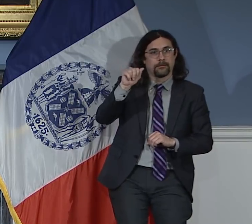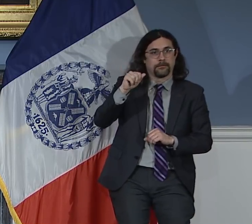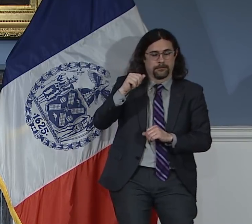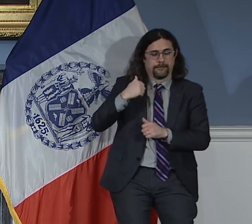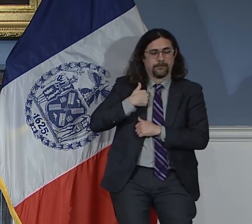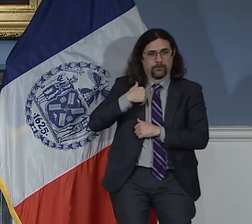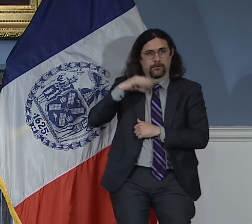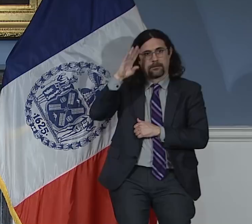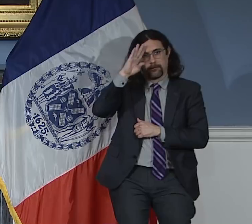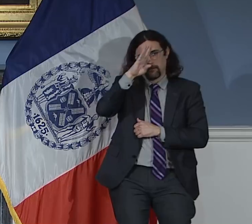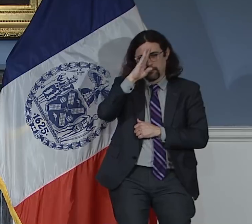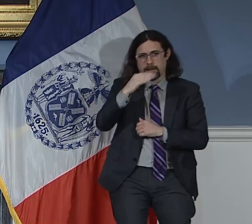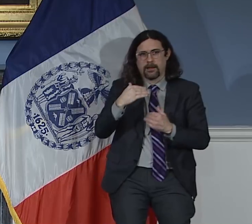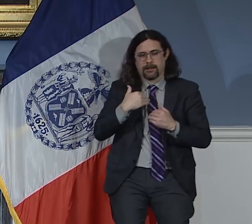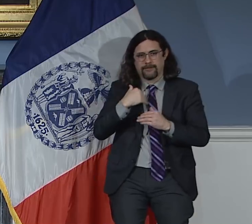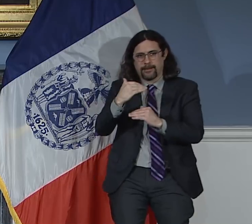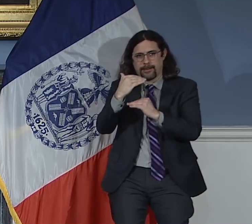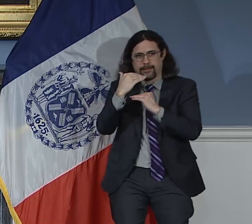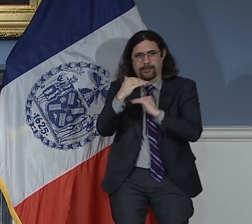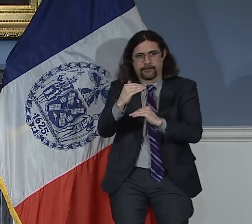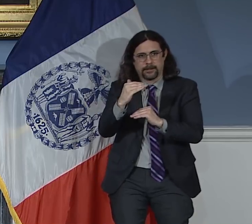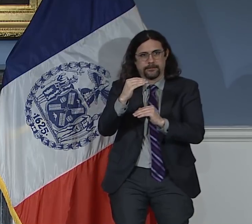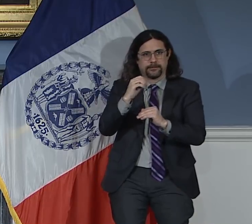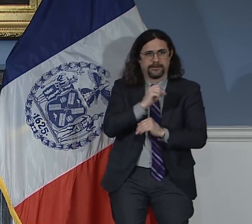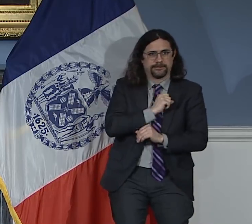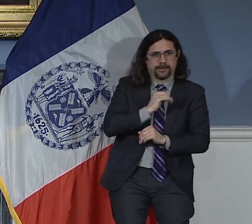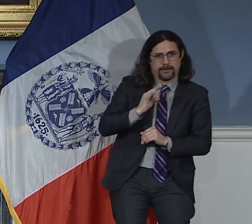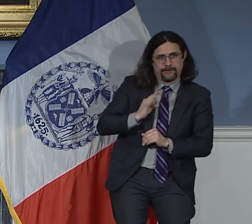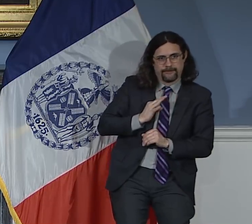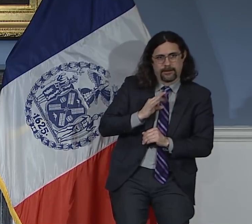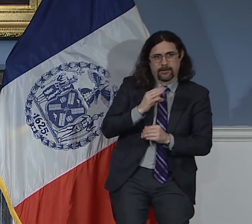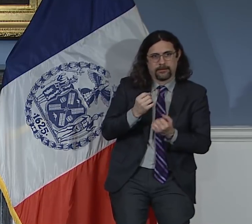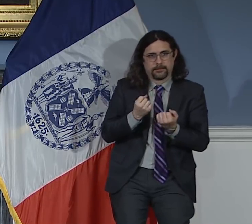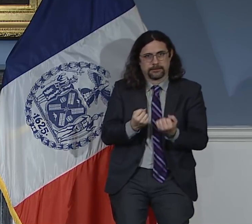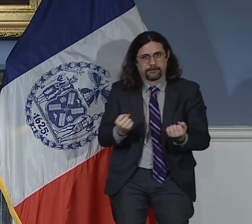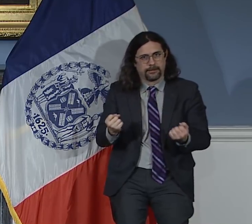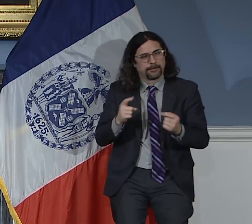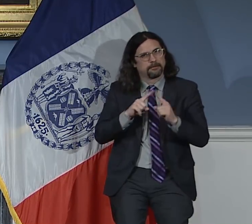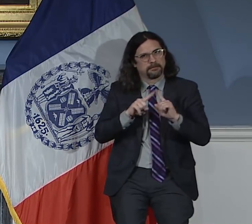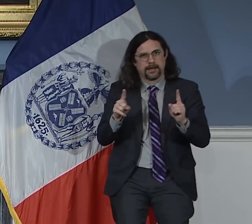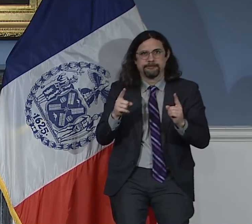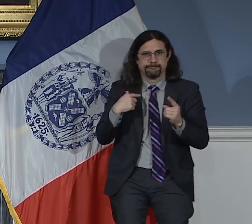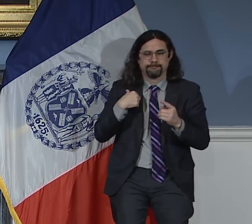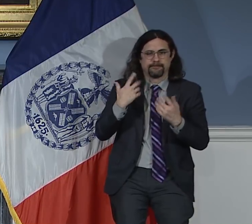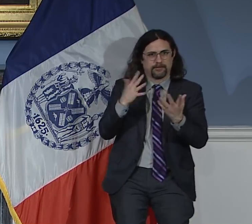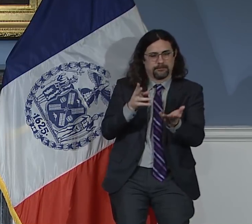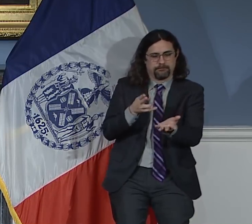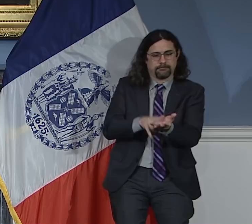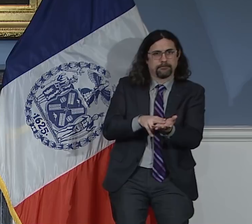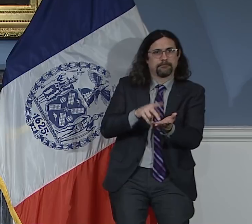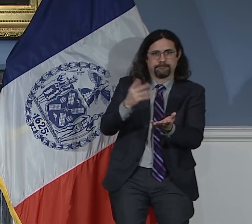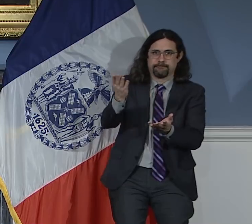THESEA FCITILIES STNDA EARDY TO HELP, BUT THEY NEED THE ORDER